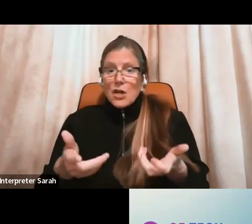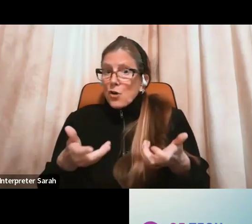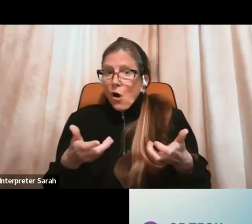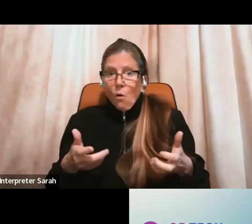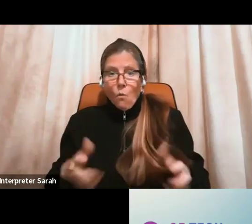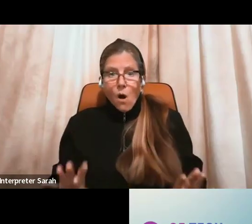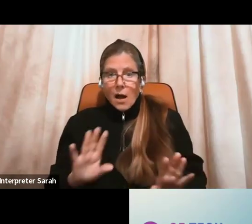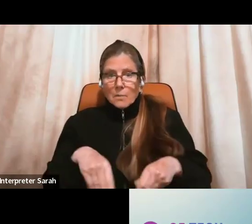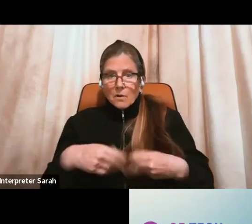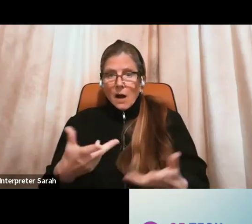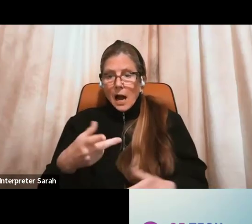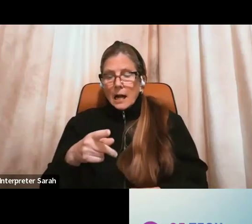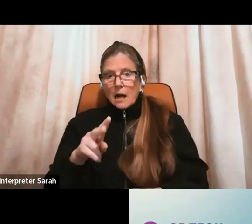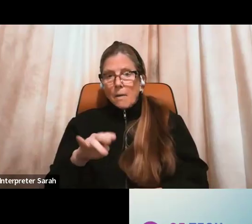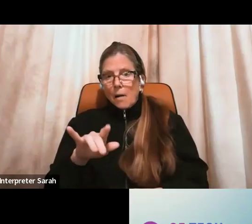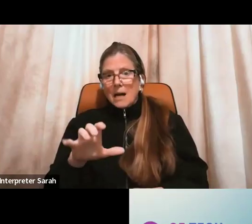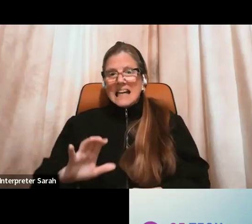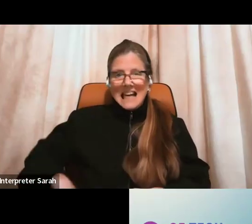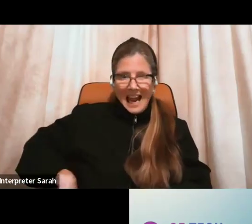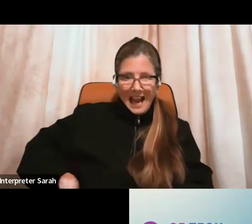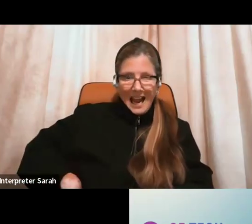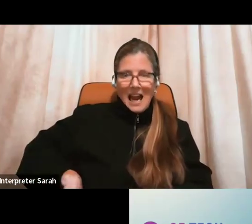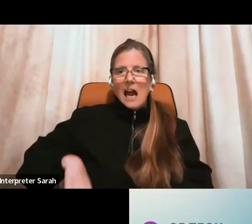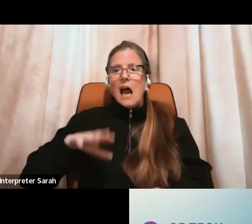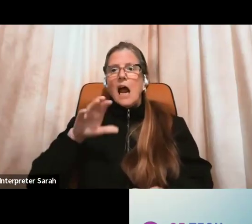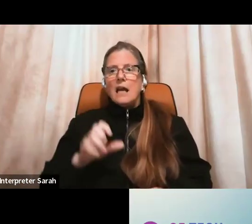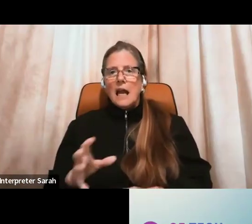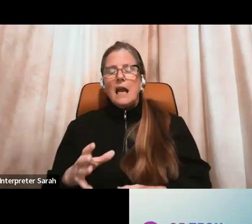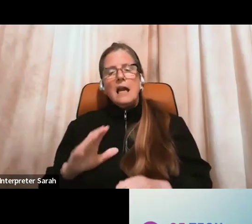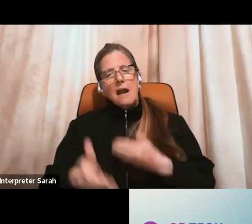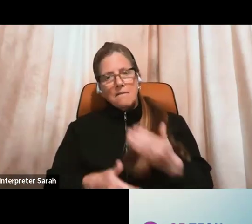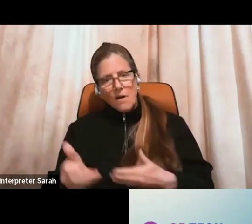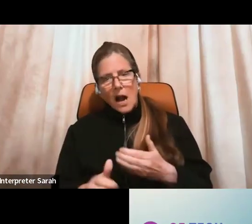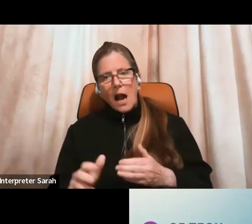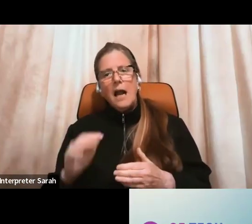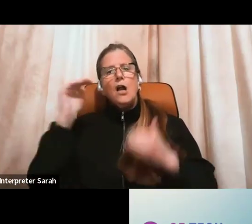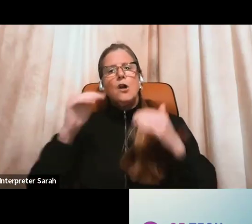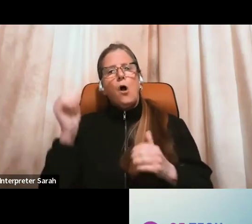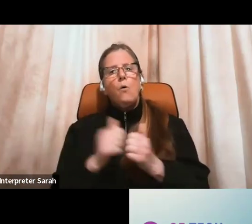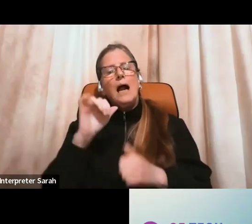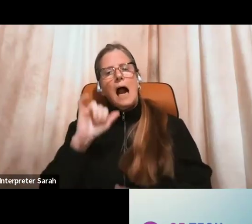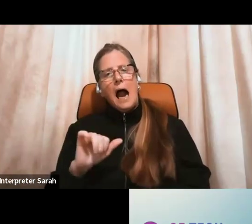there are ways to engage adults with IDD in the process, and ways that you can make your